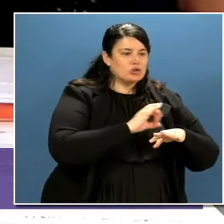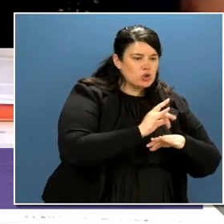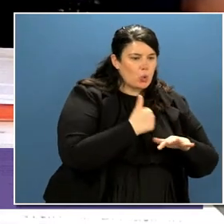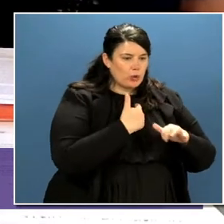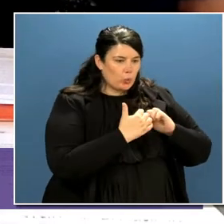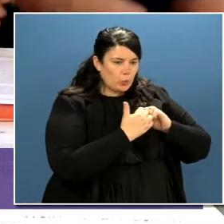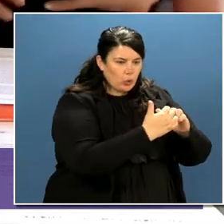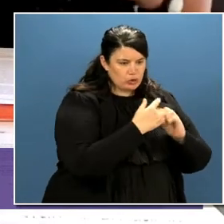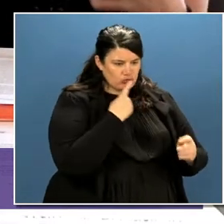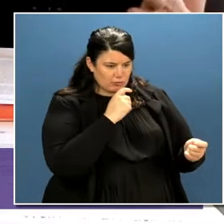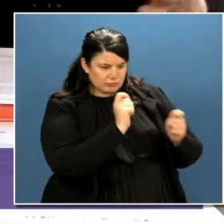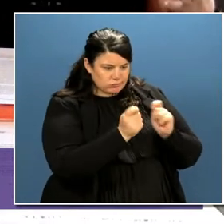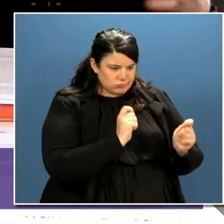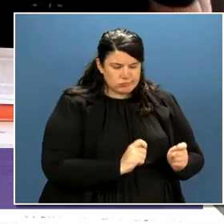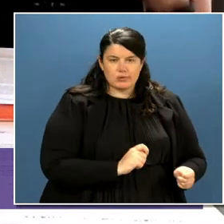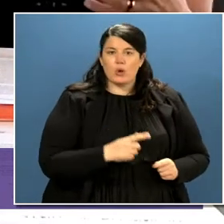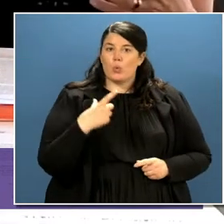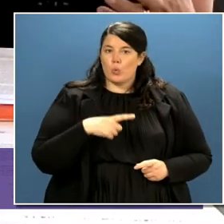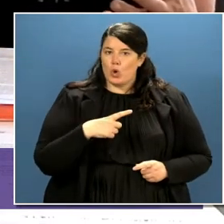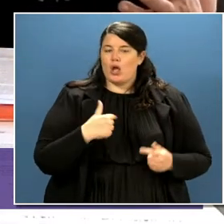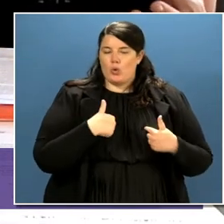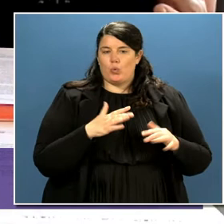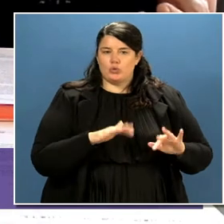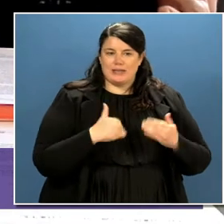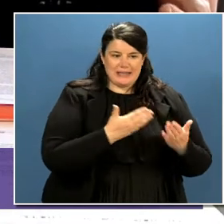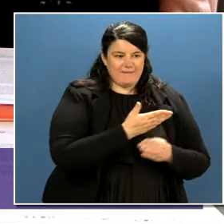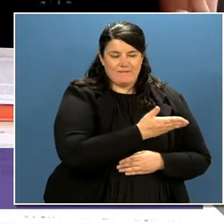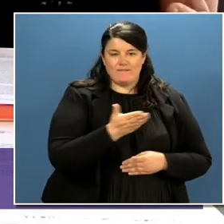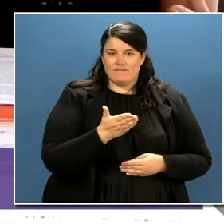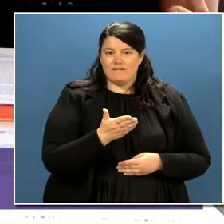framework is because we want to give our people, our associates as much